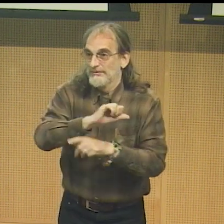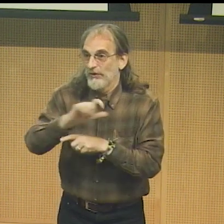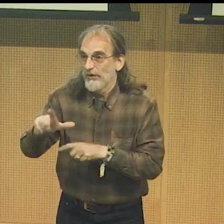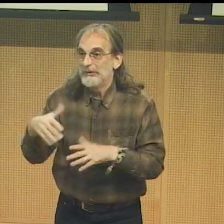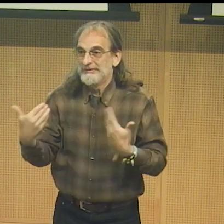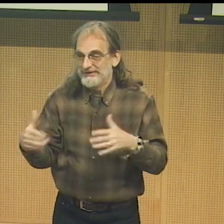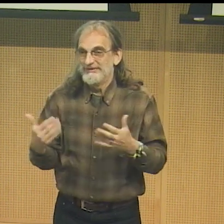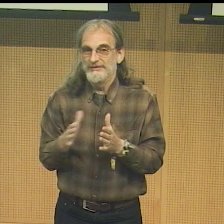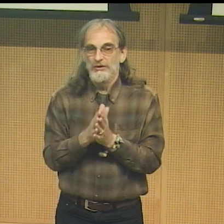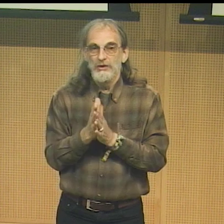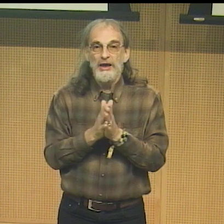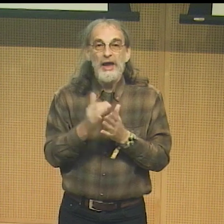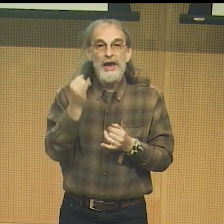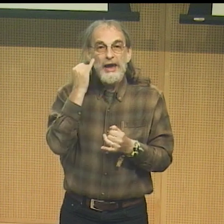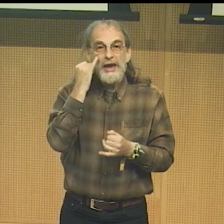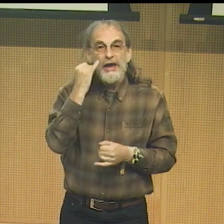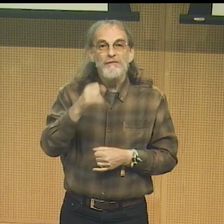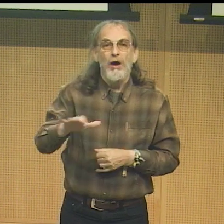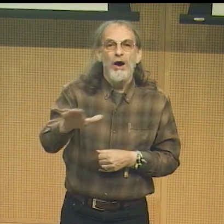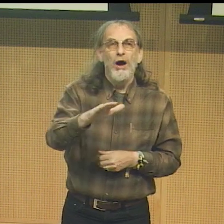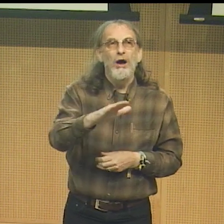and I may not be able to share all of my slides.